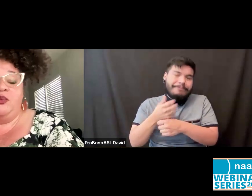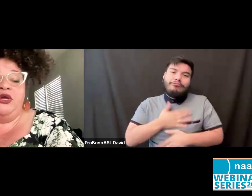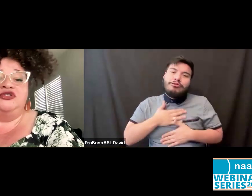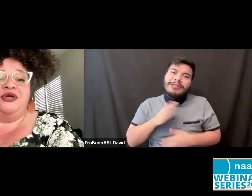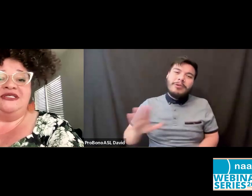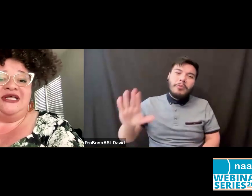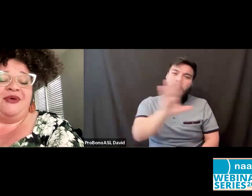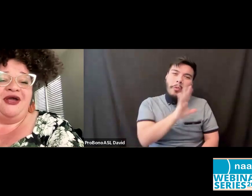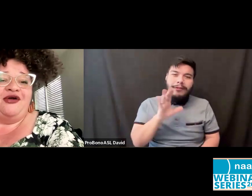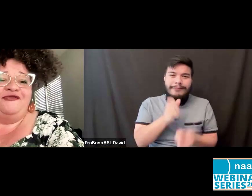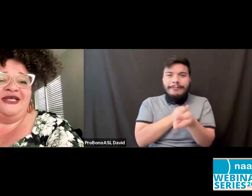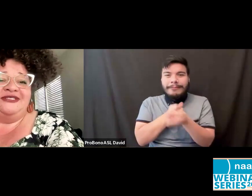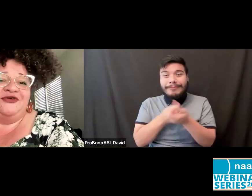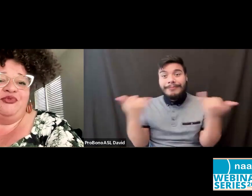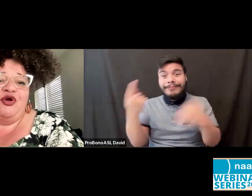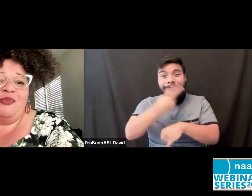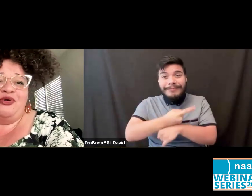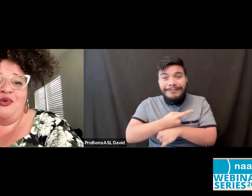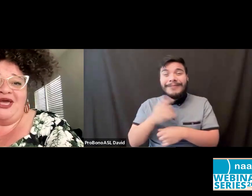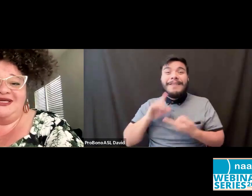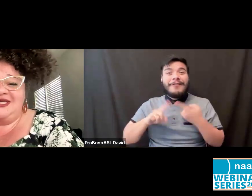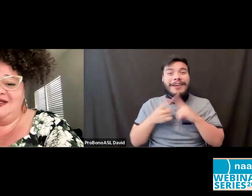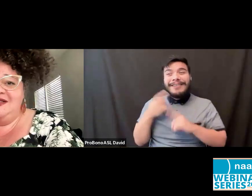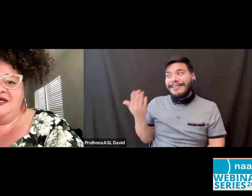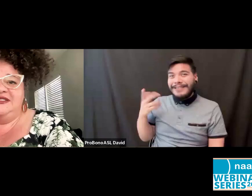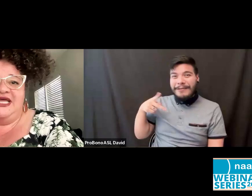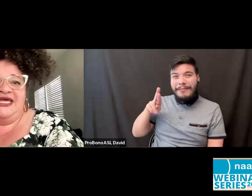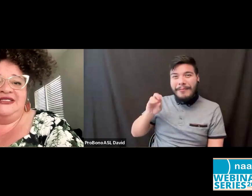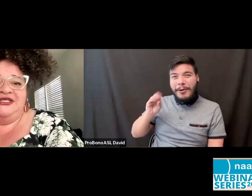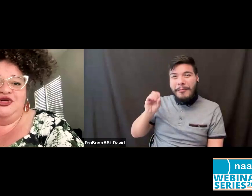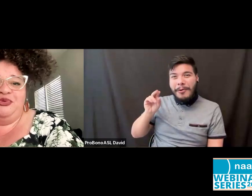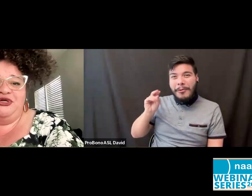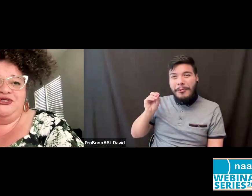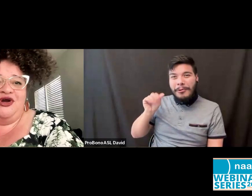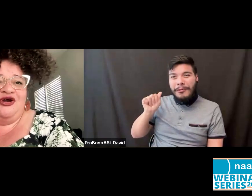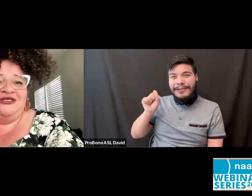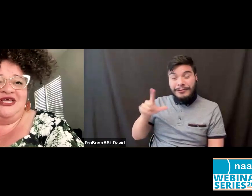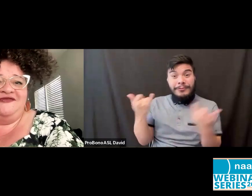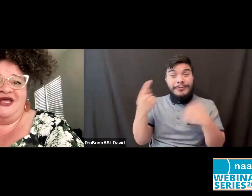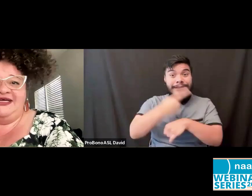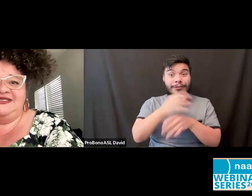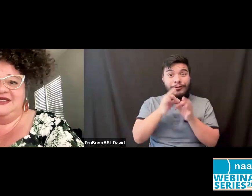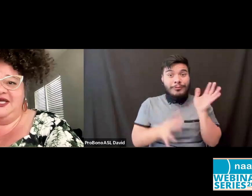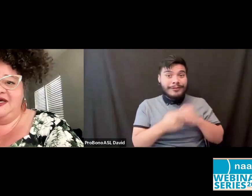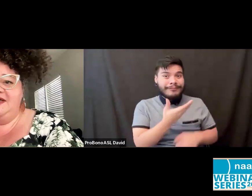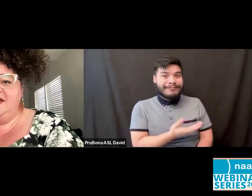We are joined today by our friends from Pro Bono ASL. So today's interpreters are David and Selena.